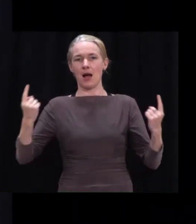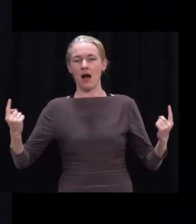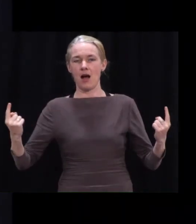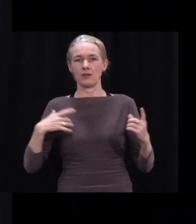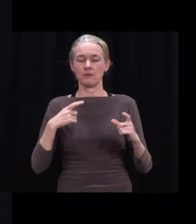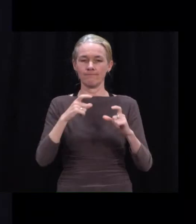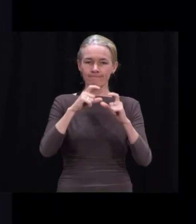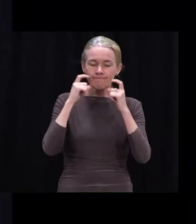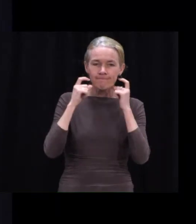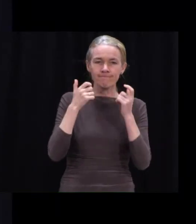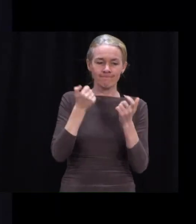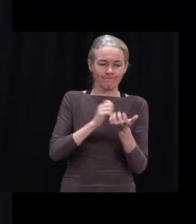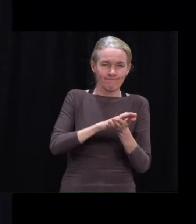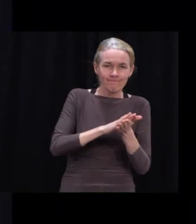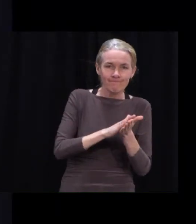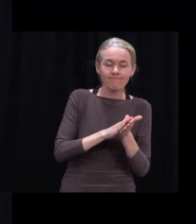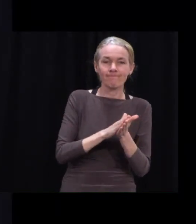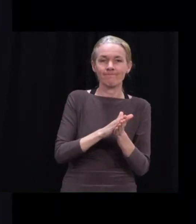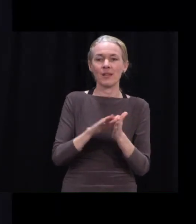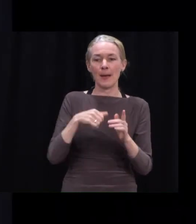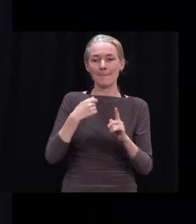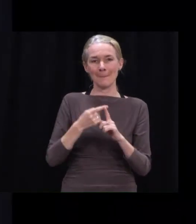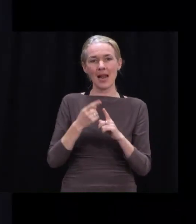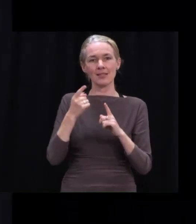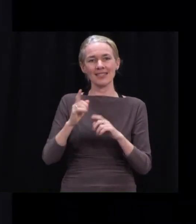having extra hygiene measures